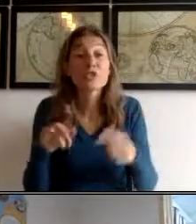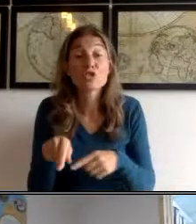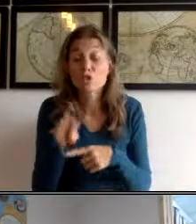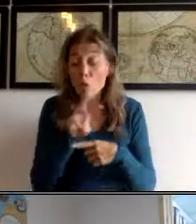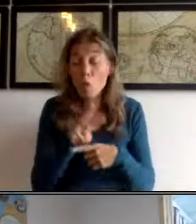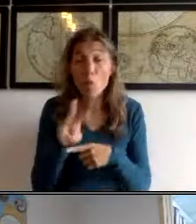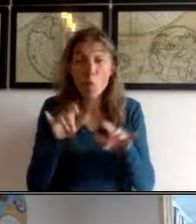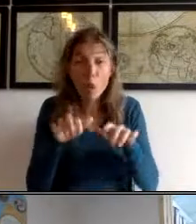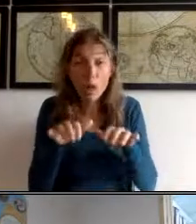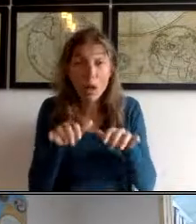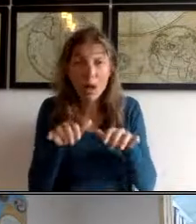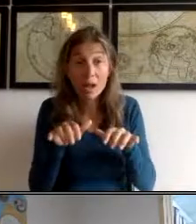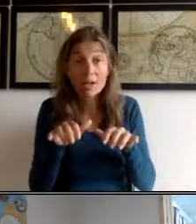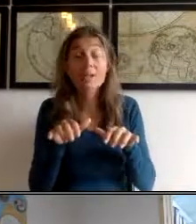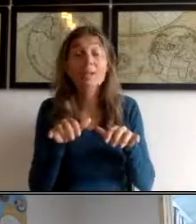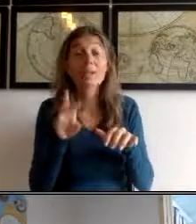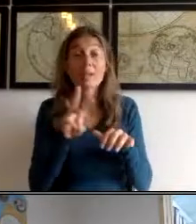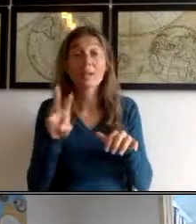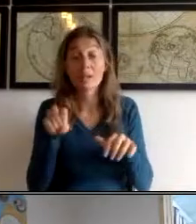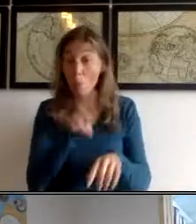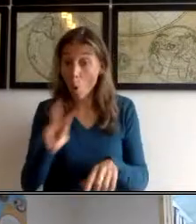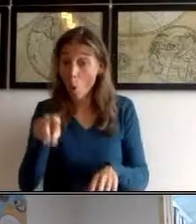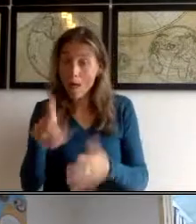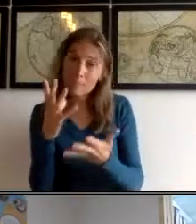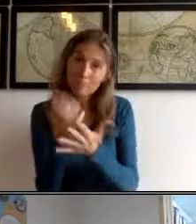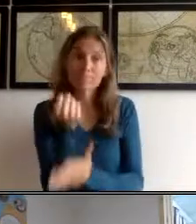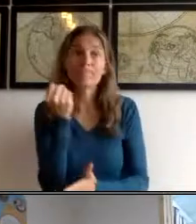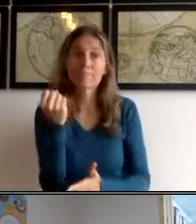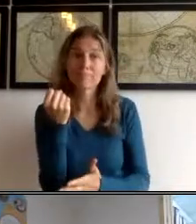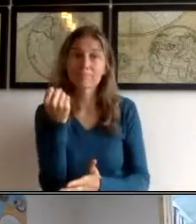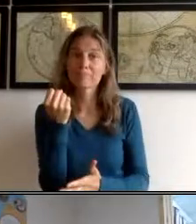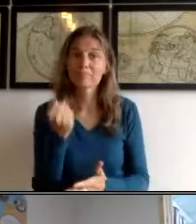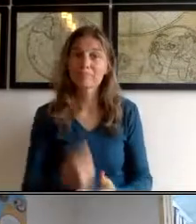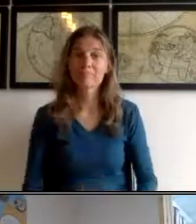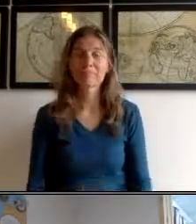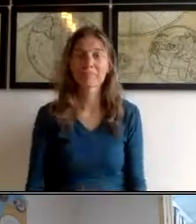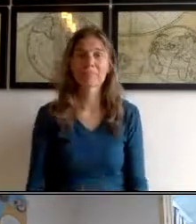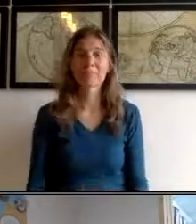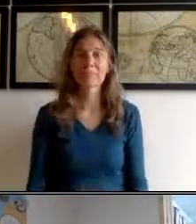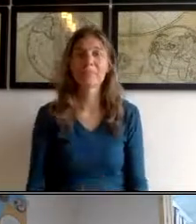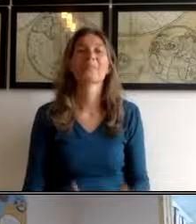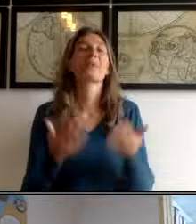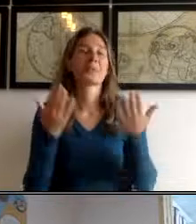And also, your idea of maximizing the use of local volunteers